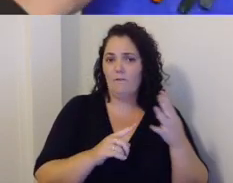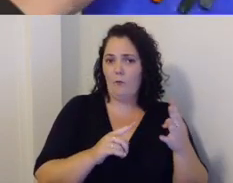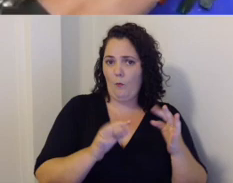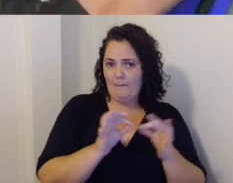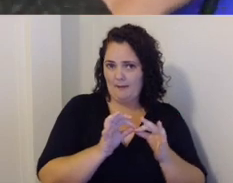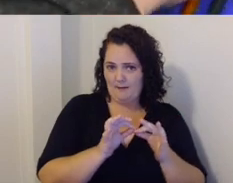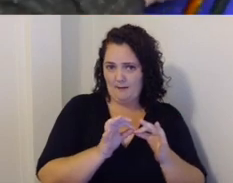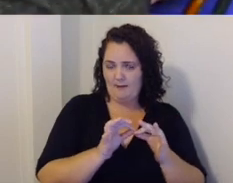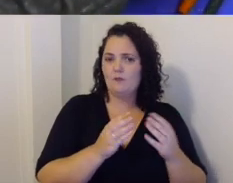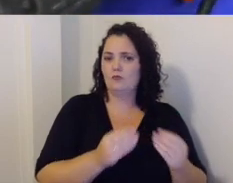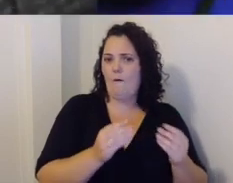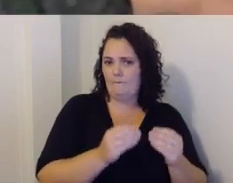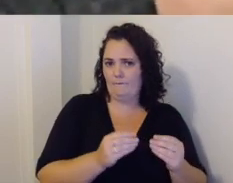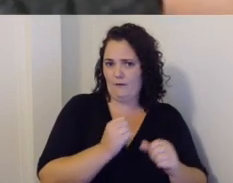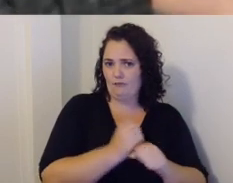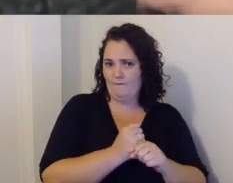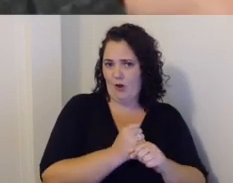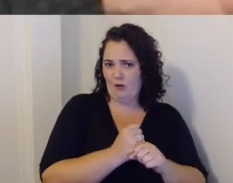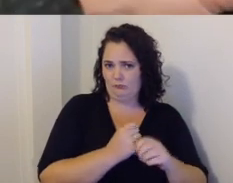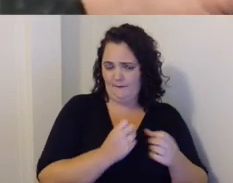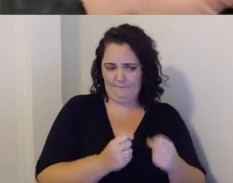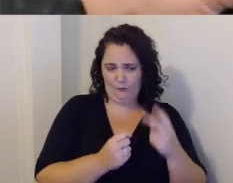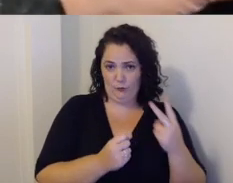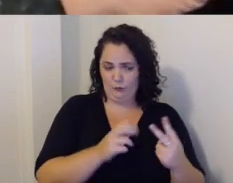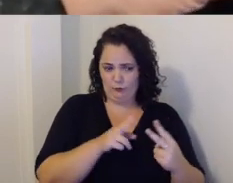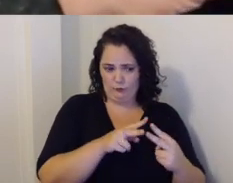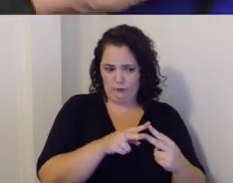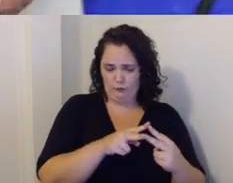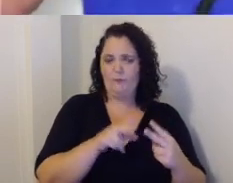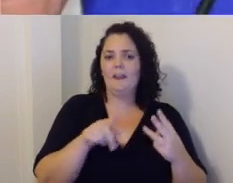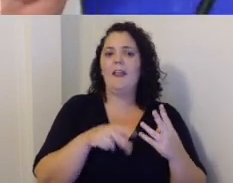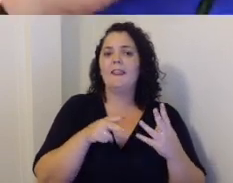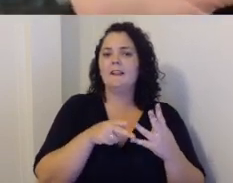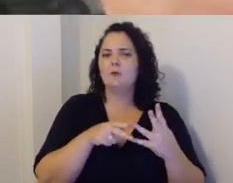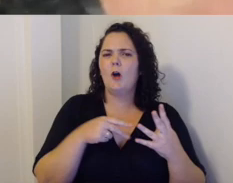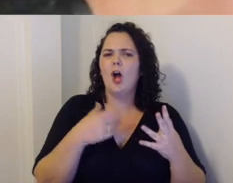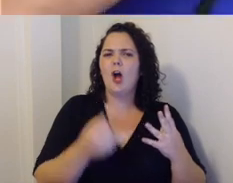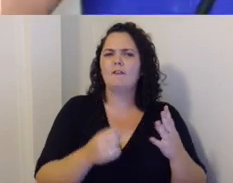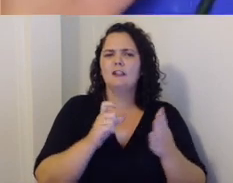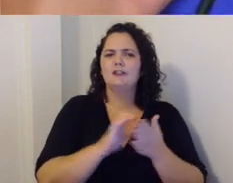have a couple of charcoal pencils and so these are compressed charcoal pencils also soft pencils